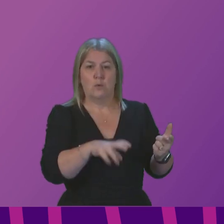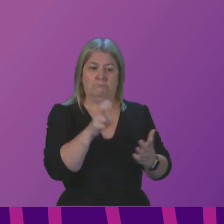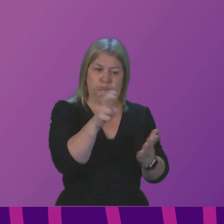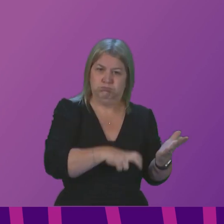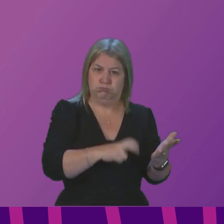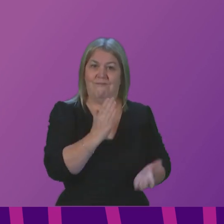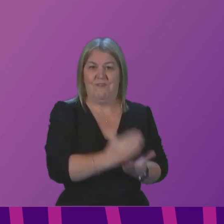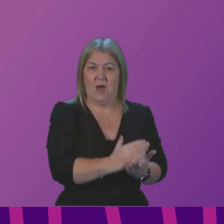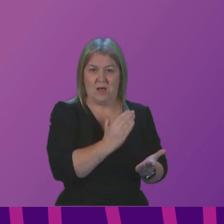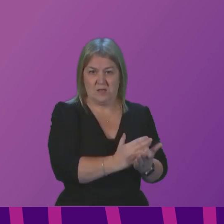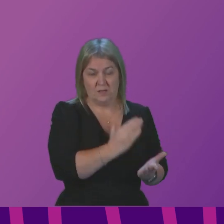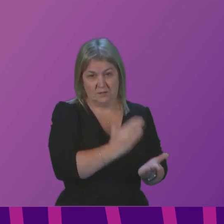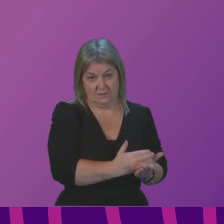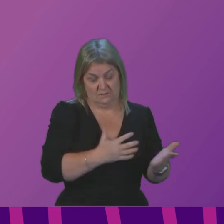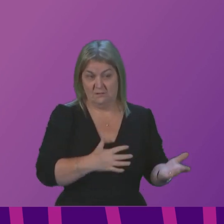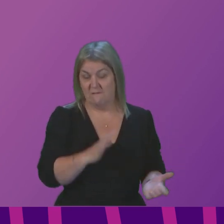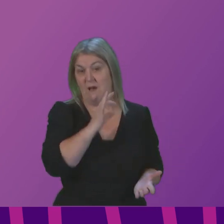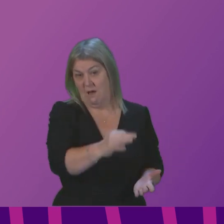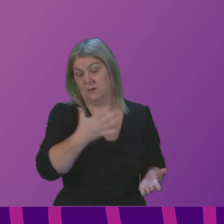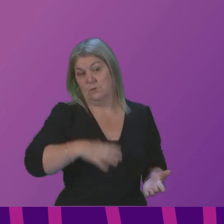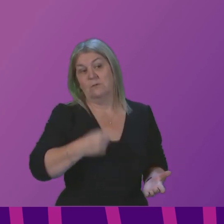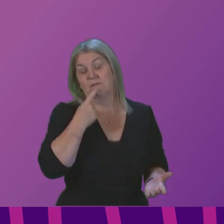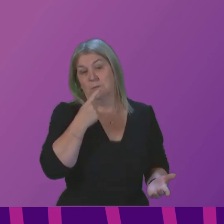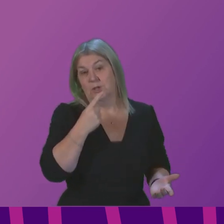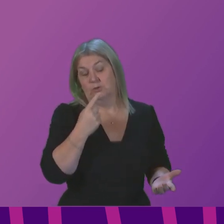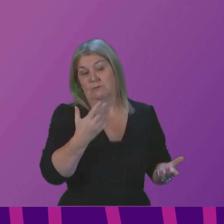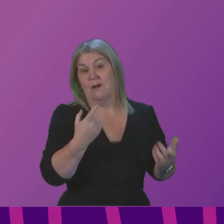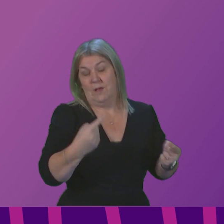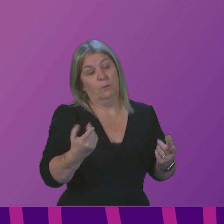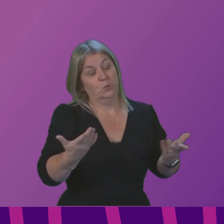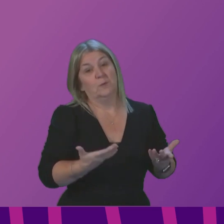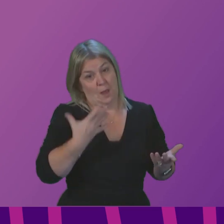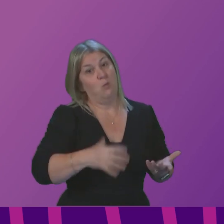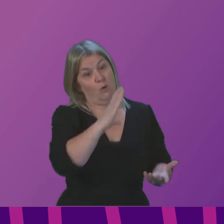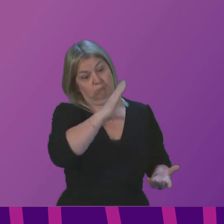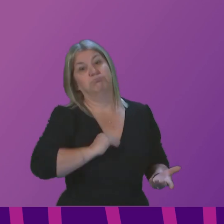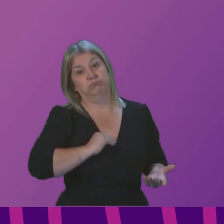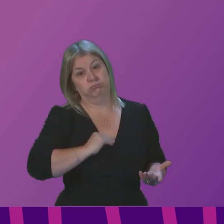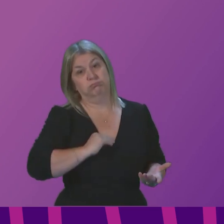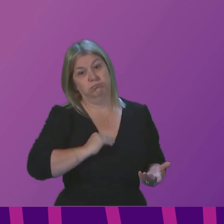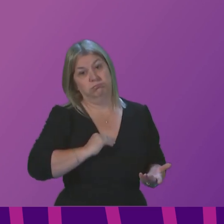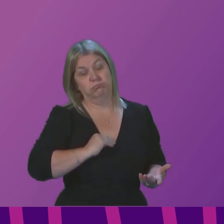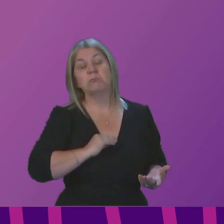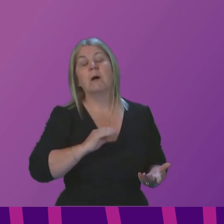for information to be available later today, when we will assess what further steps require to be taken.